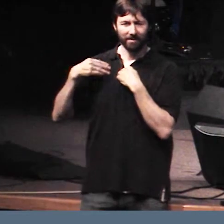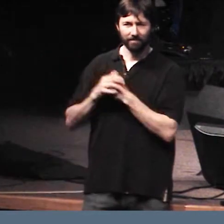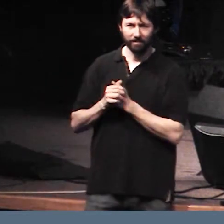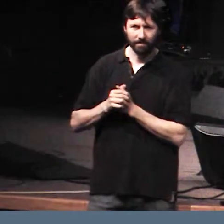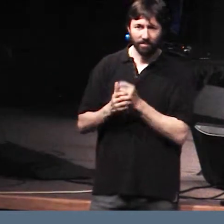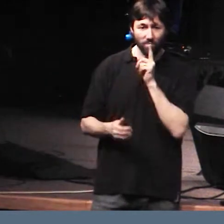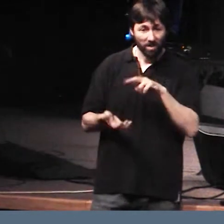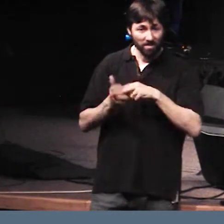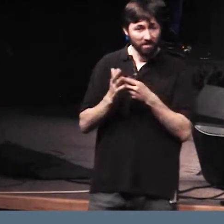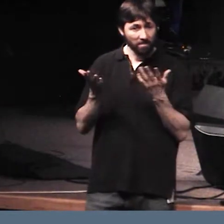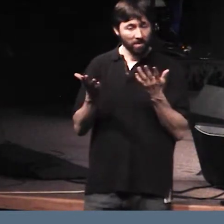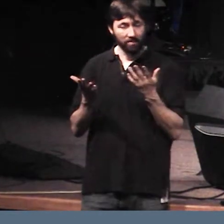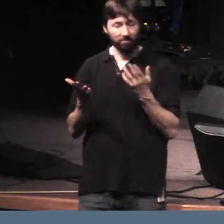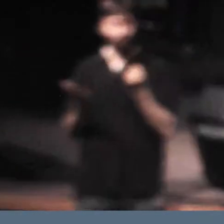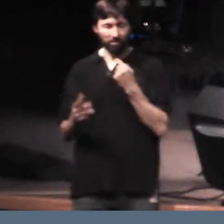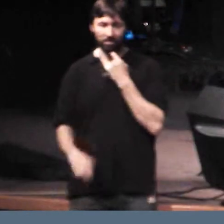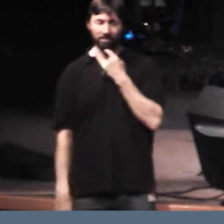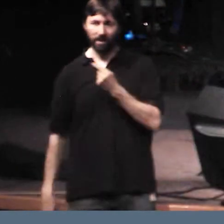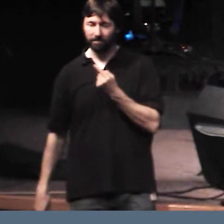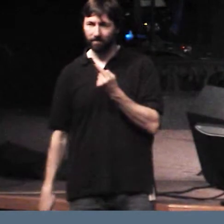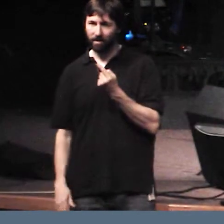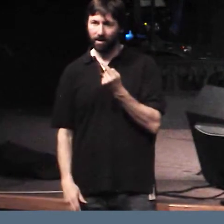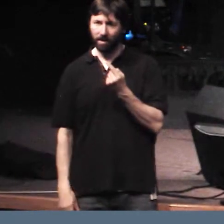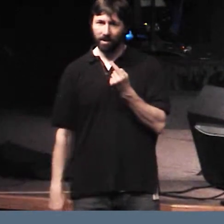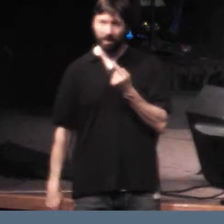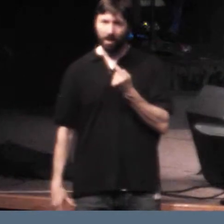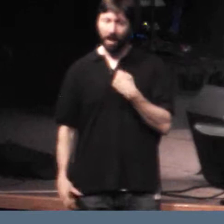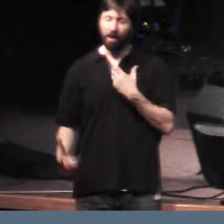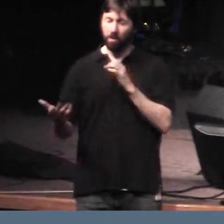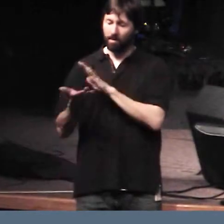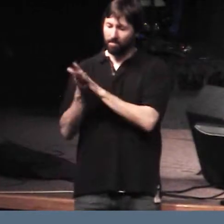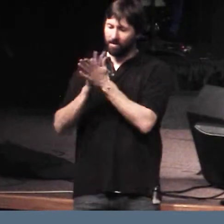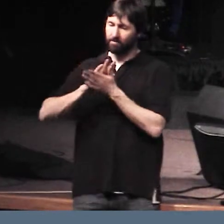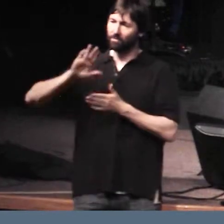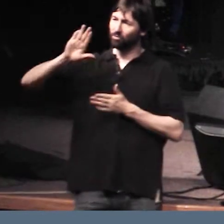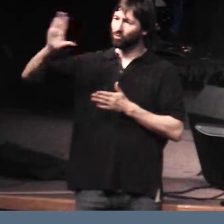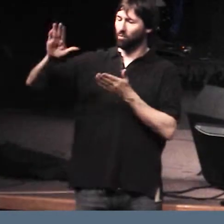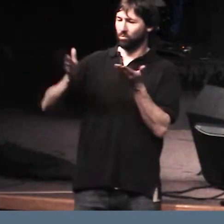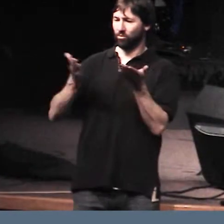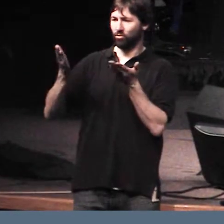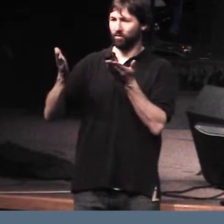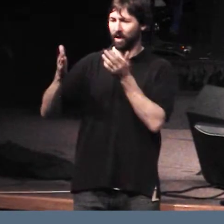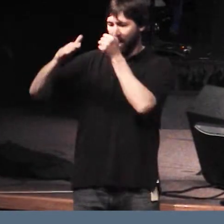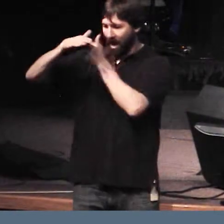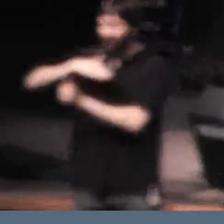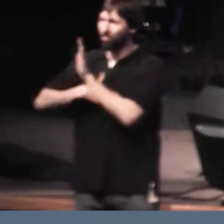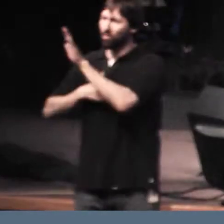Now, really what she's saying is this I would like to be your servant and I would like to come under your protection